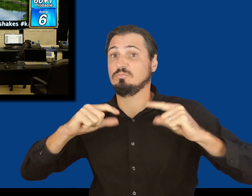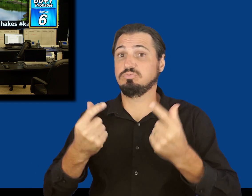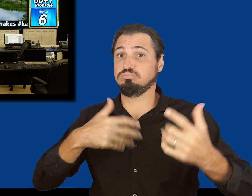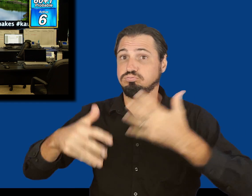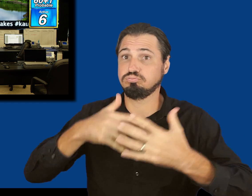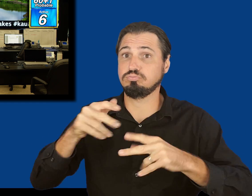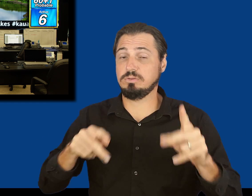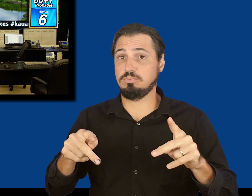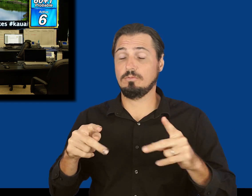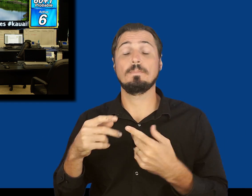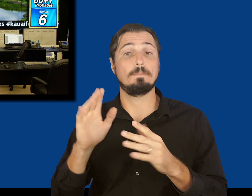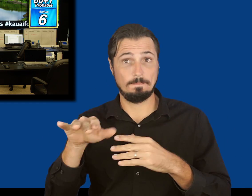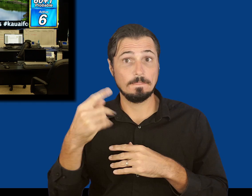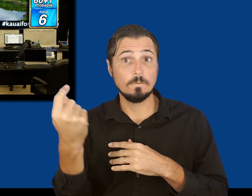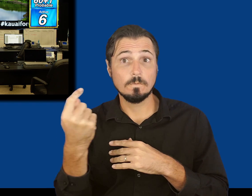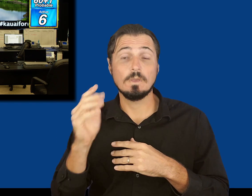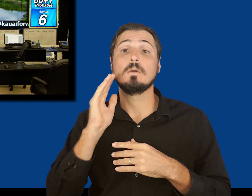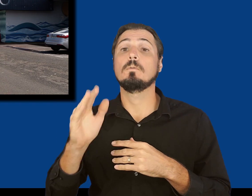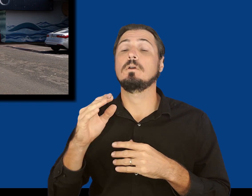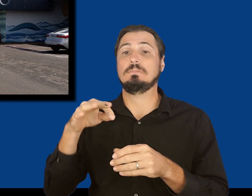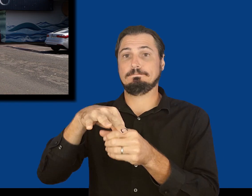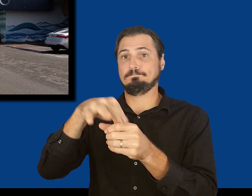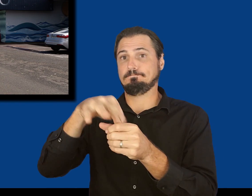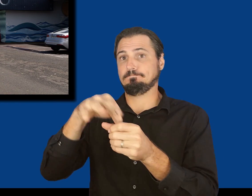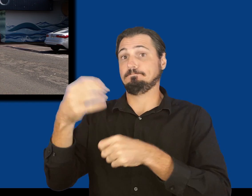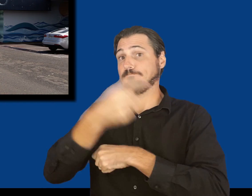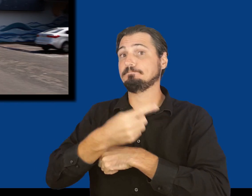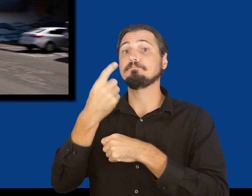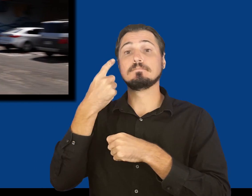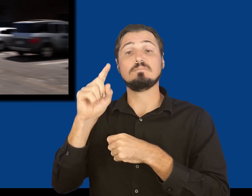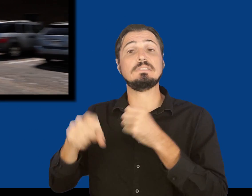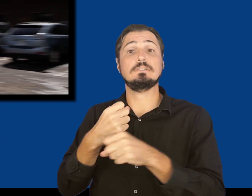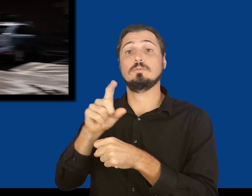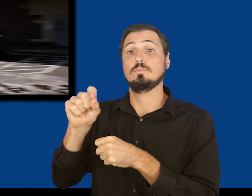Tuesday is a 2020 general election walk-in voting is open at the voter